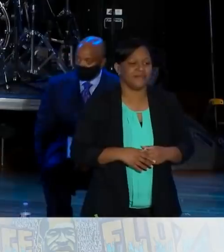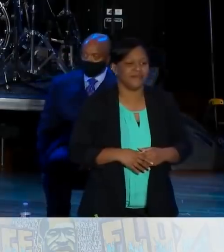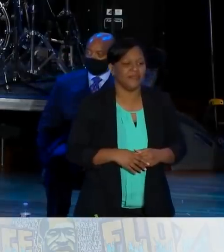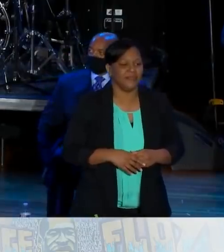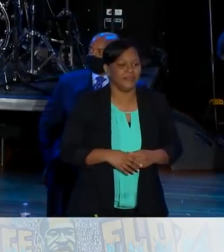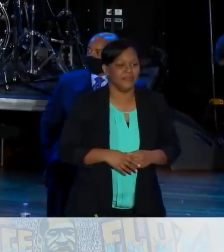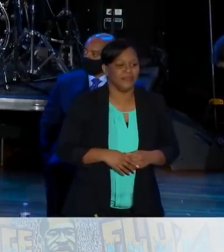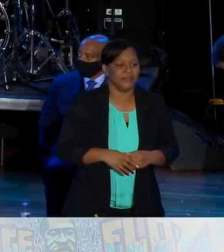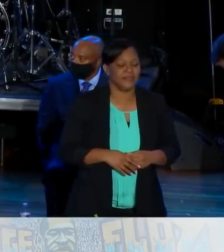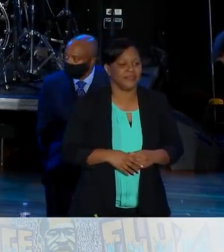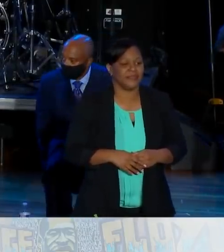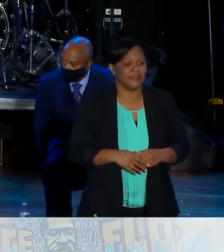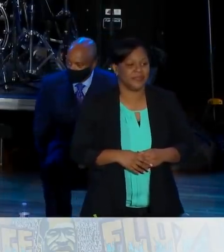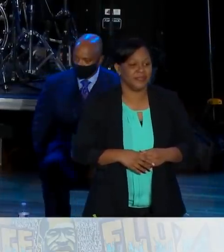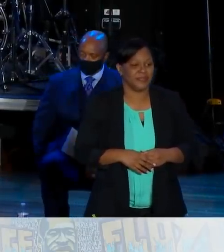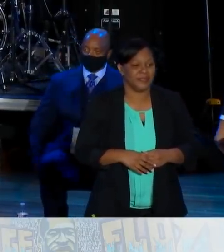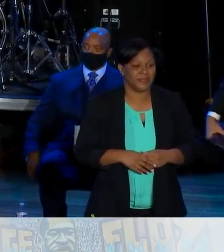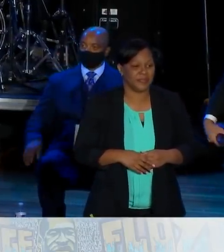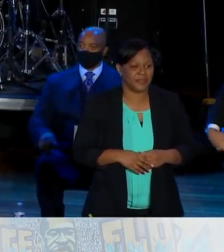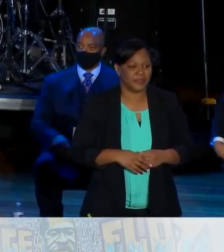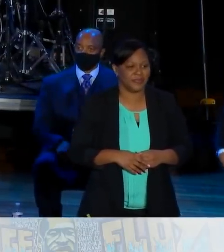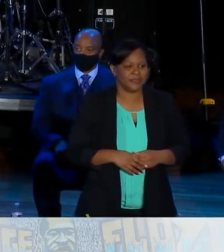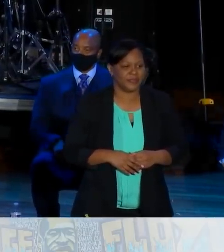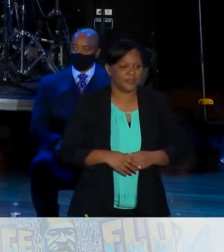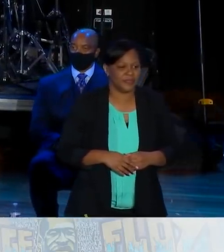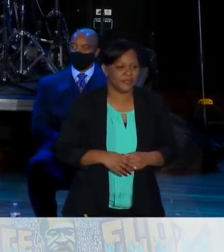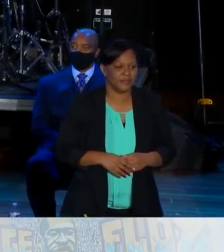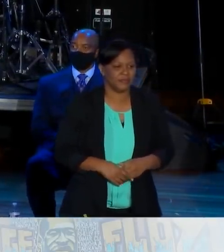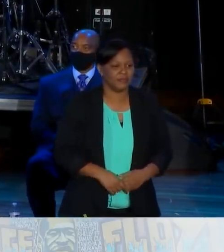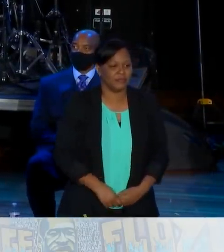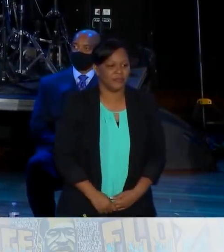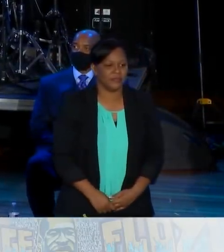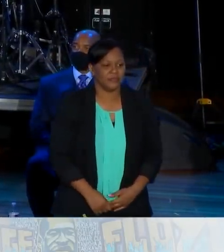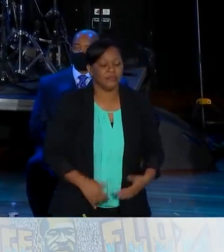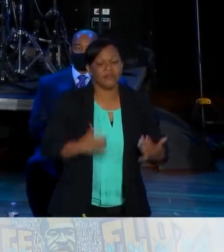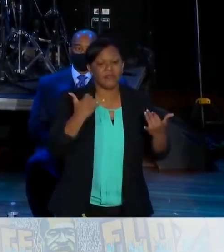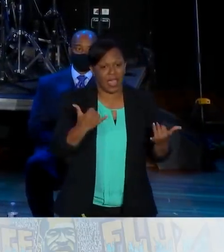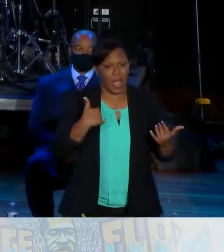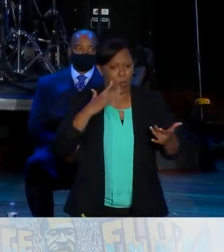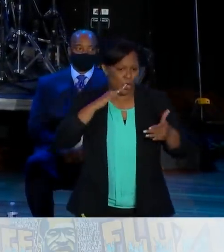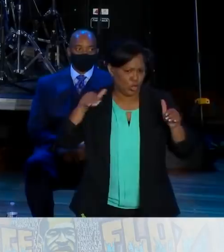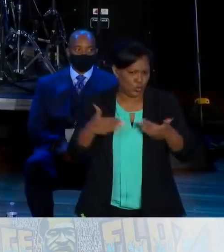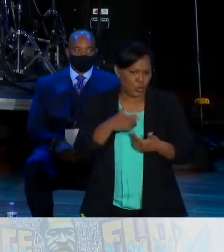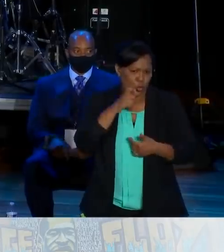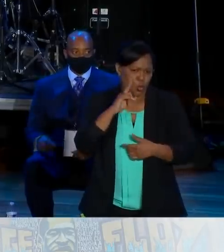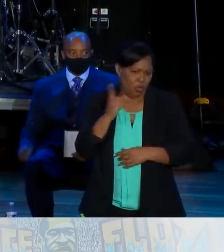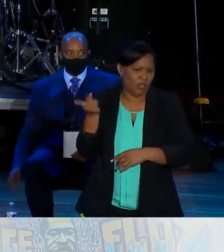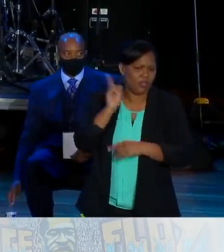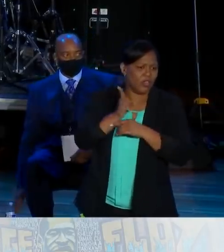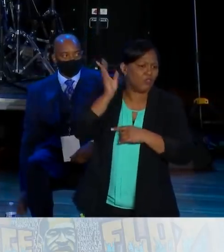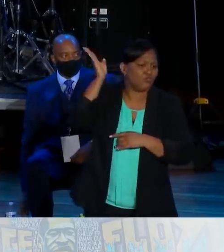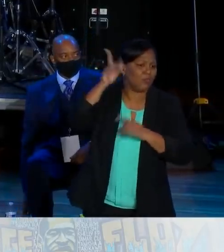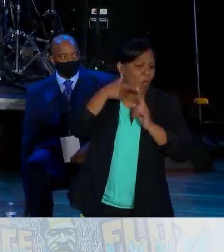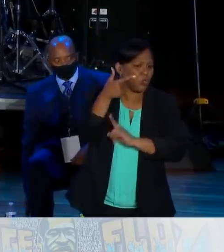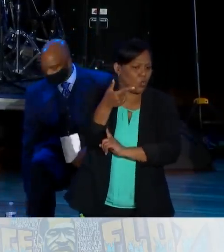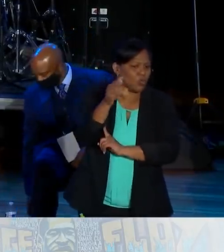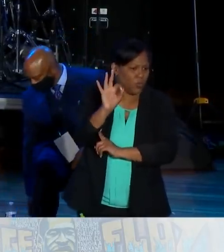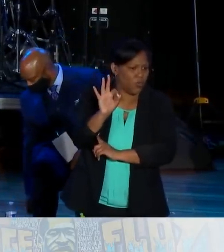WE'RE COMMITTED TO IT. NOW, I WILL INTRODUCE YOU TO A